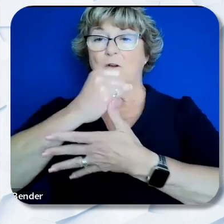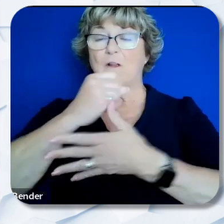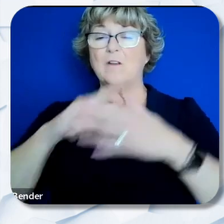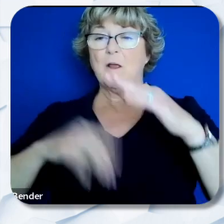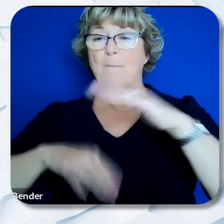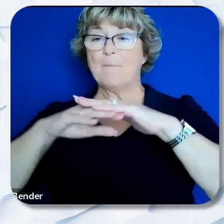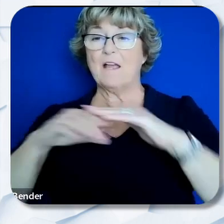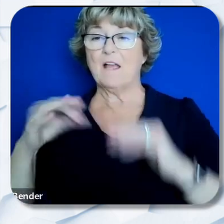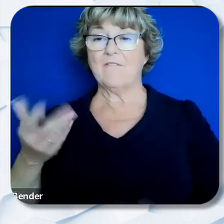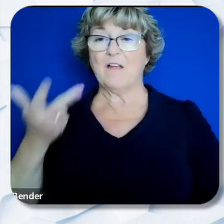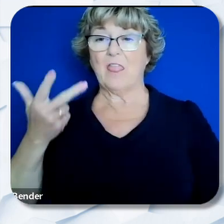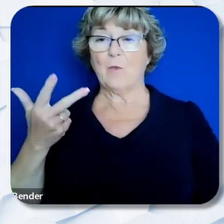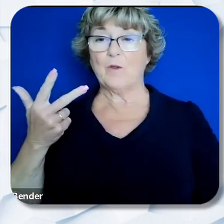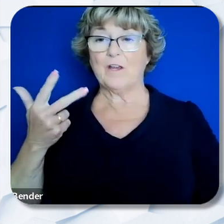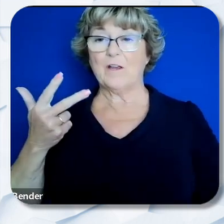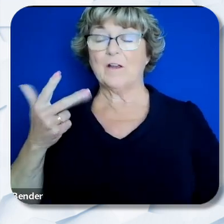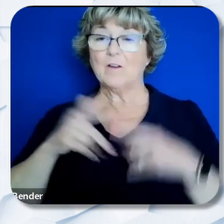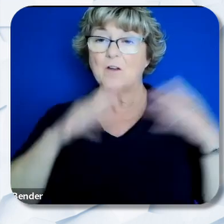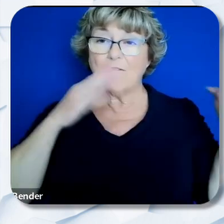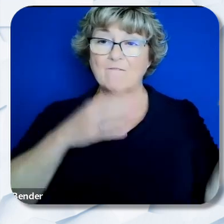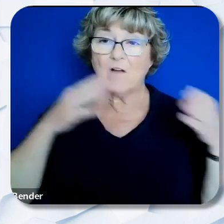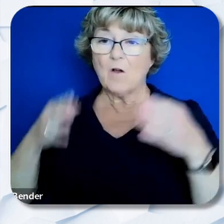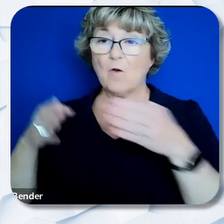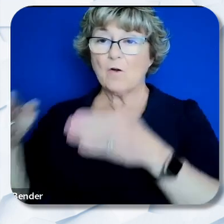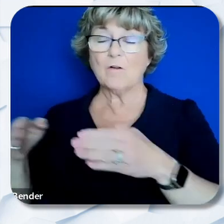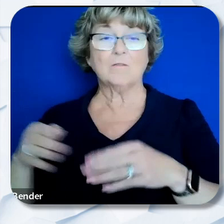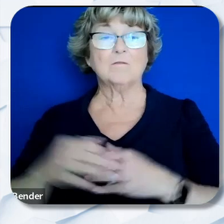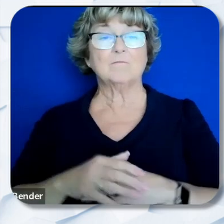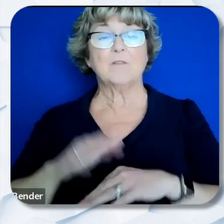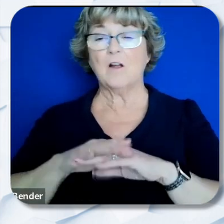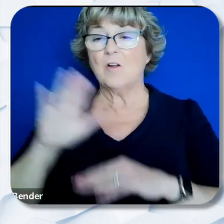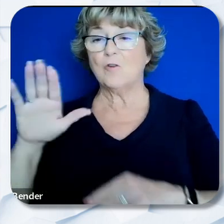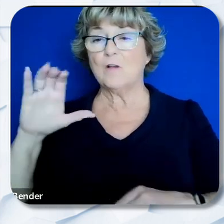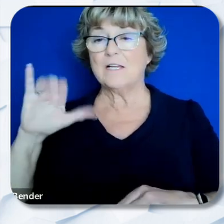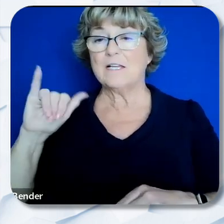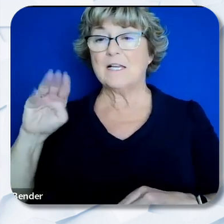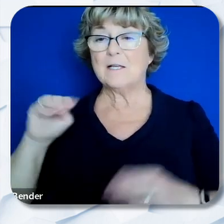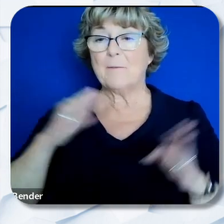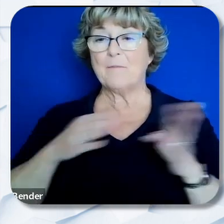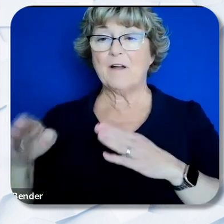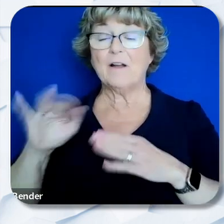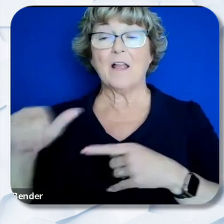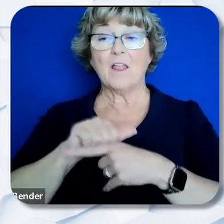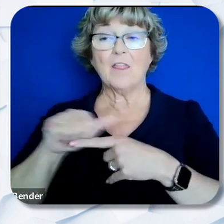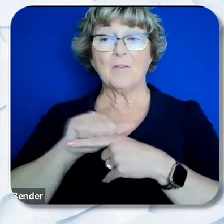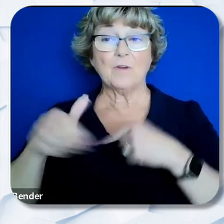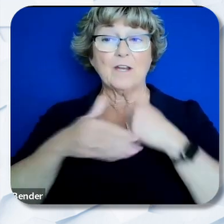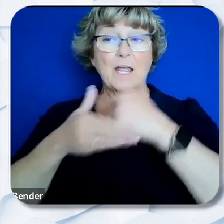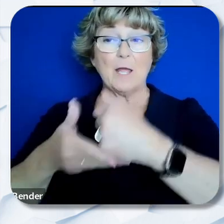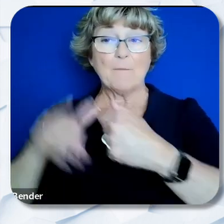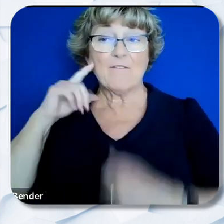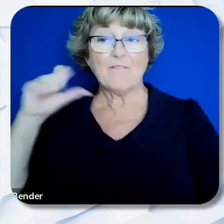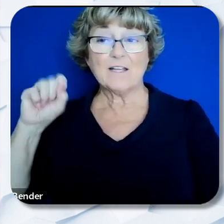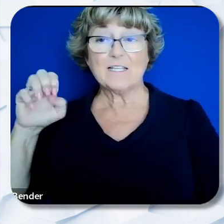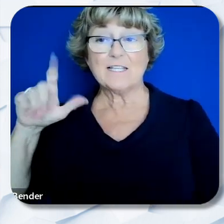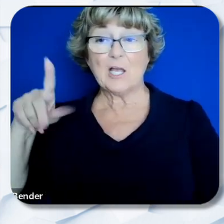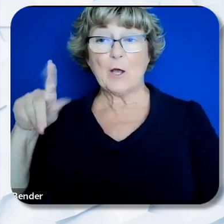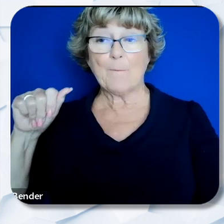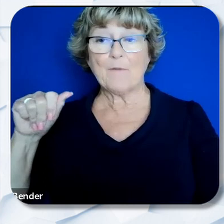of three to focus your CIM plan on. This training will be helpful for SELPAs and all Targeted